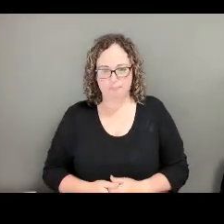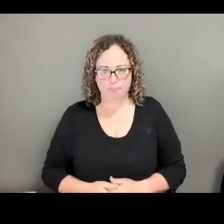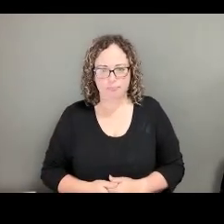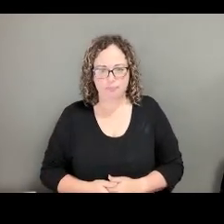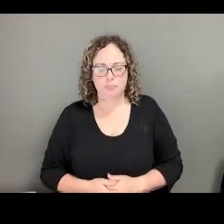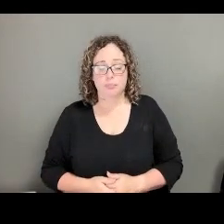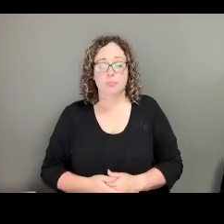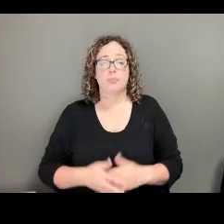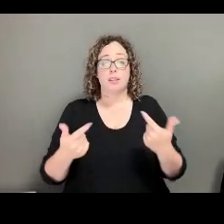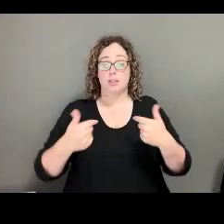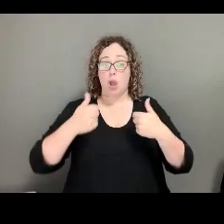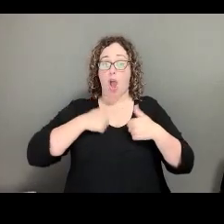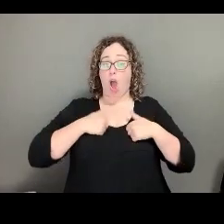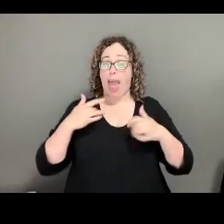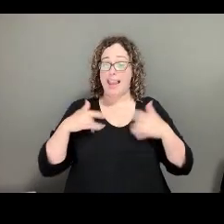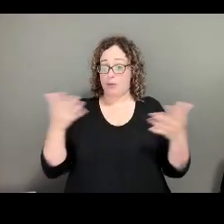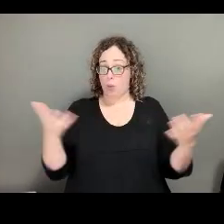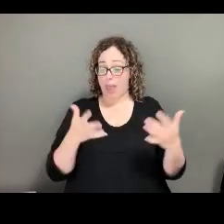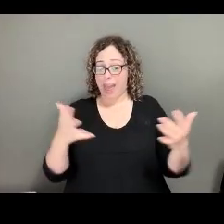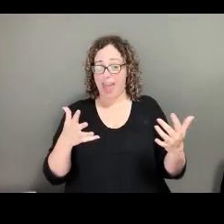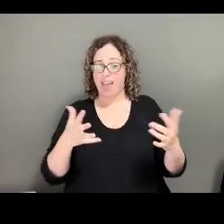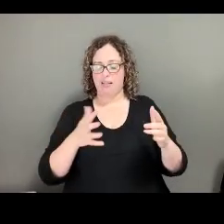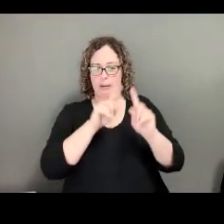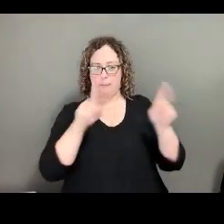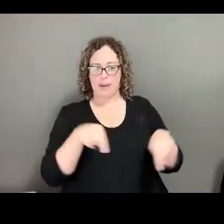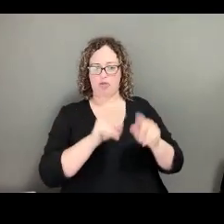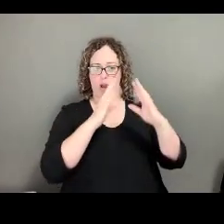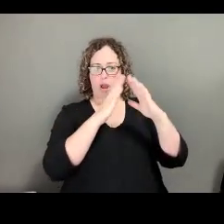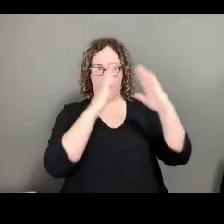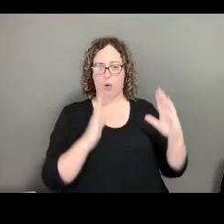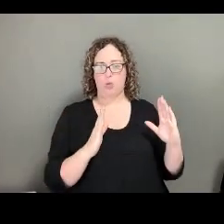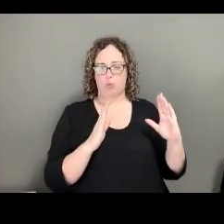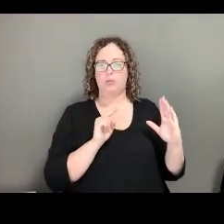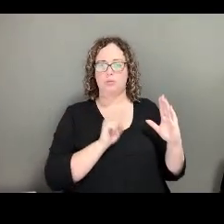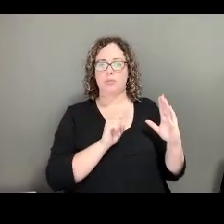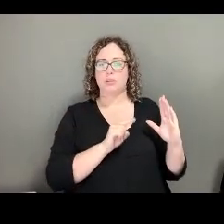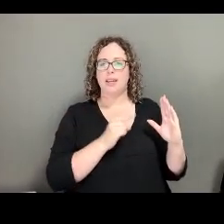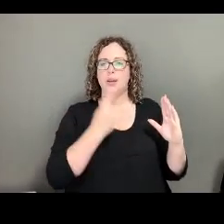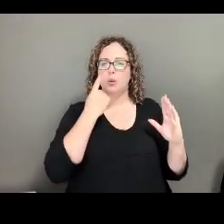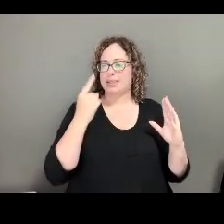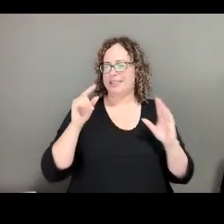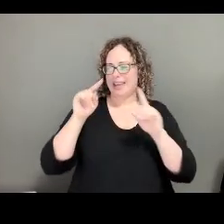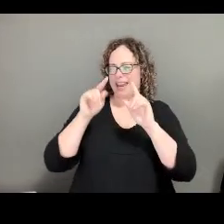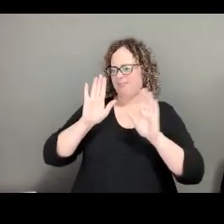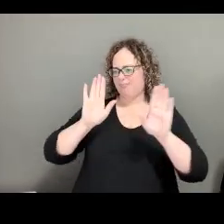which you can see that little red dot on the map of Christmas Island. It's there. So the top of the dog's head.